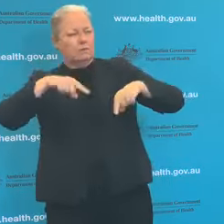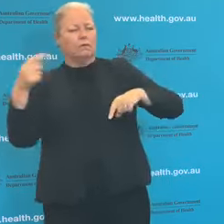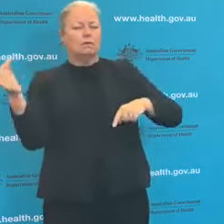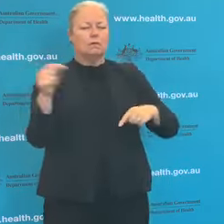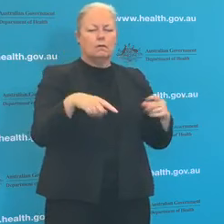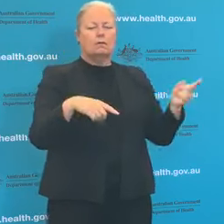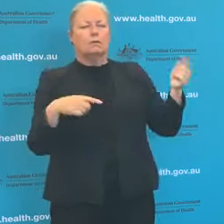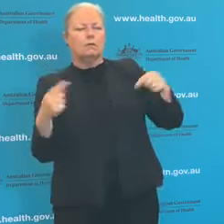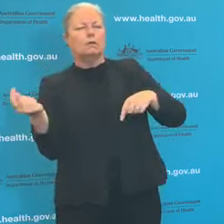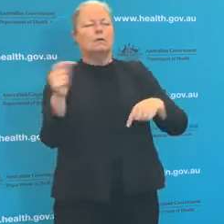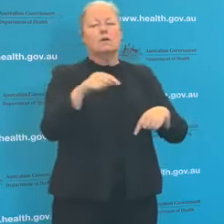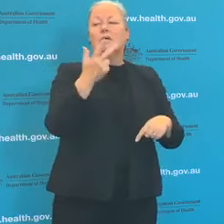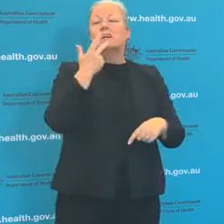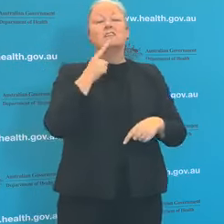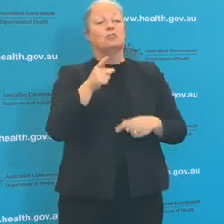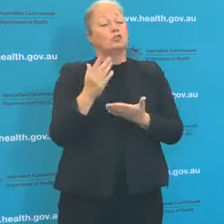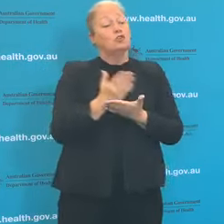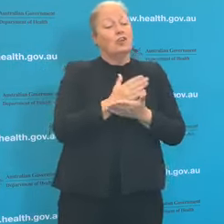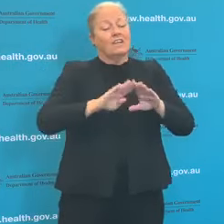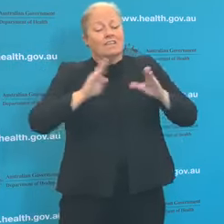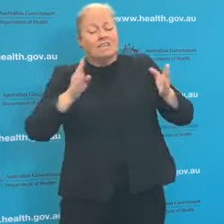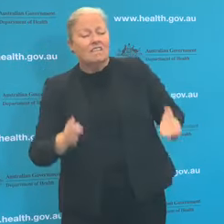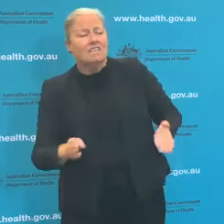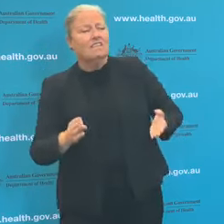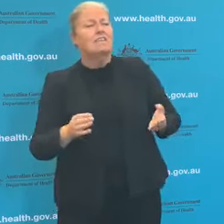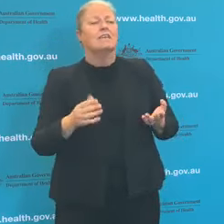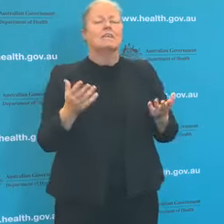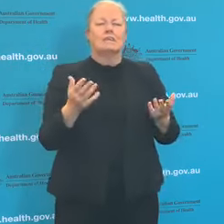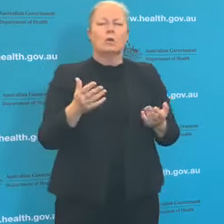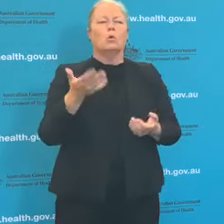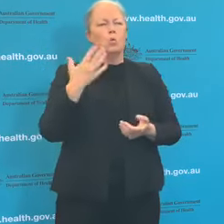hot desking or sharing common spaces, frequent cleaning. We want cleaning